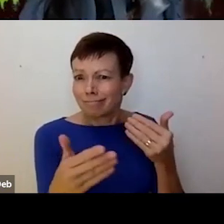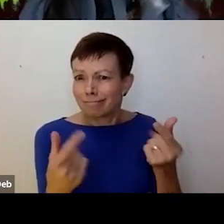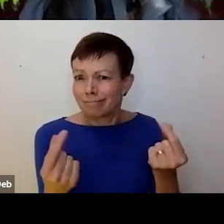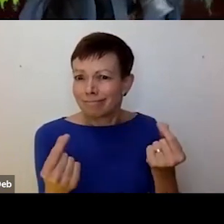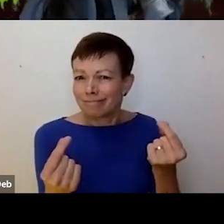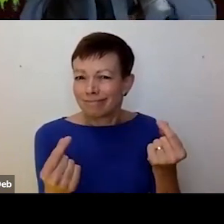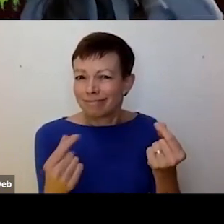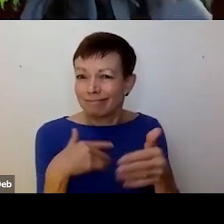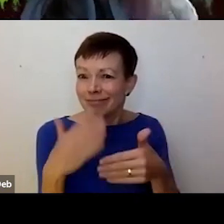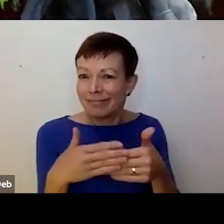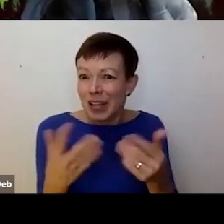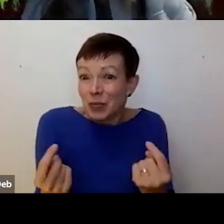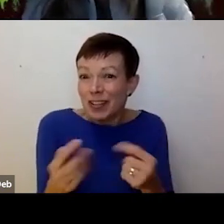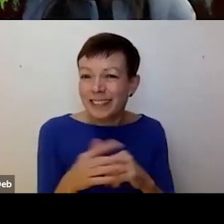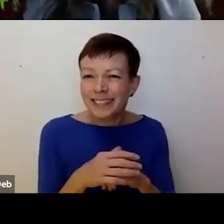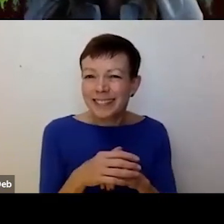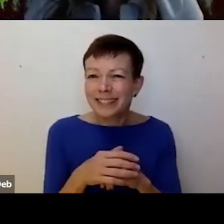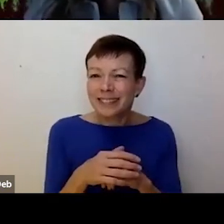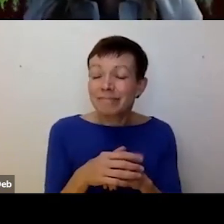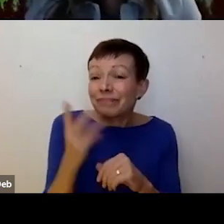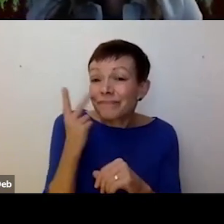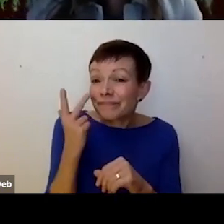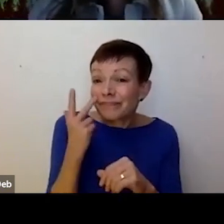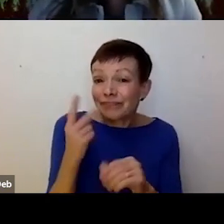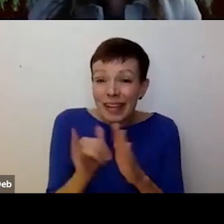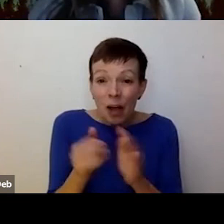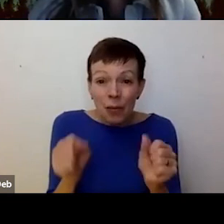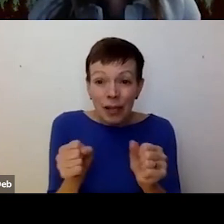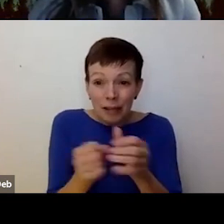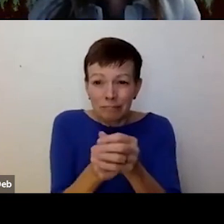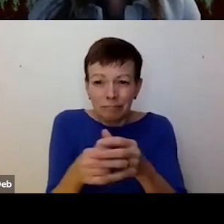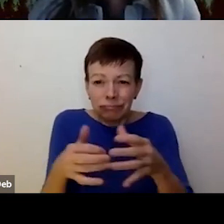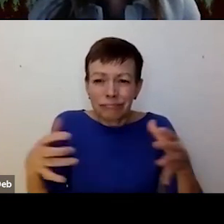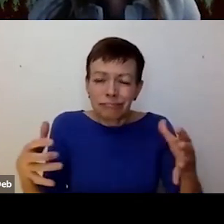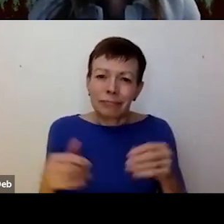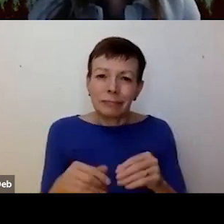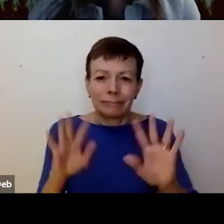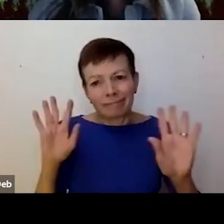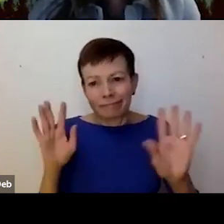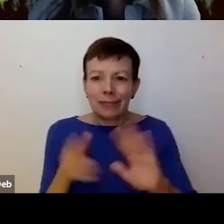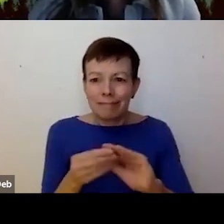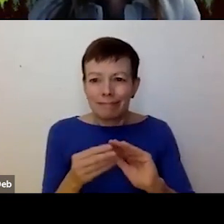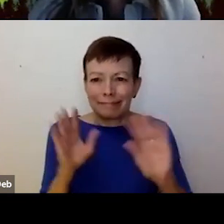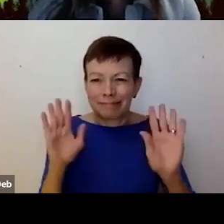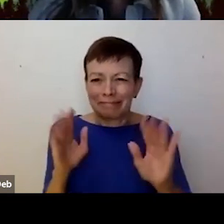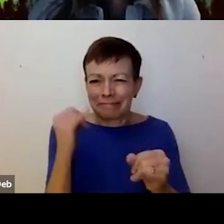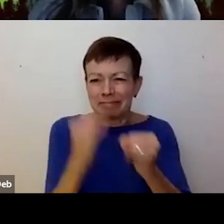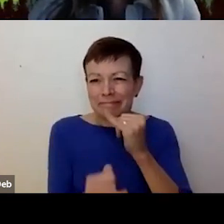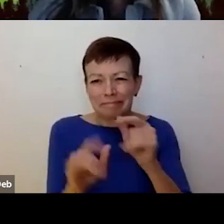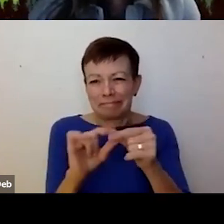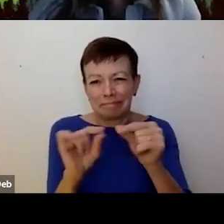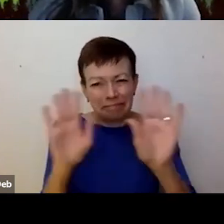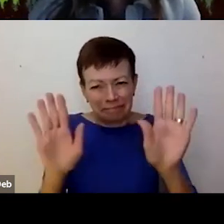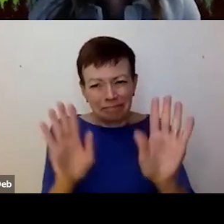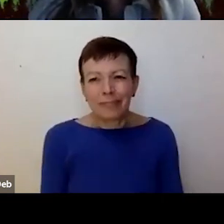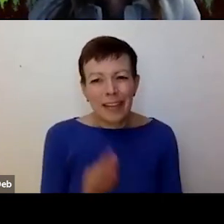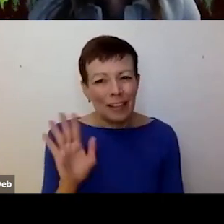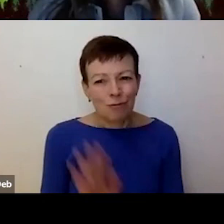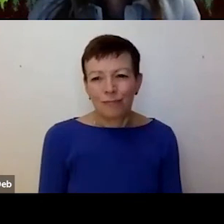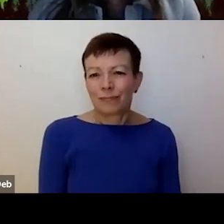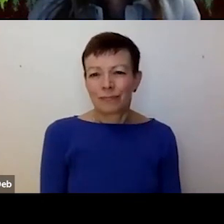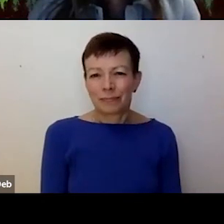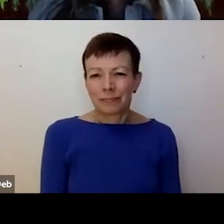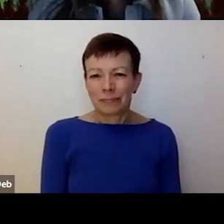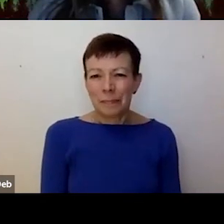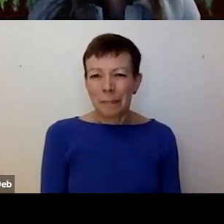seeing how we can grow this work. And yeah, that's all I have to say for that. Final thoughts.